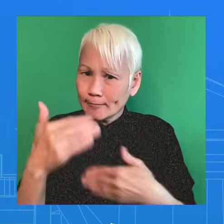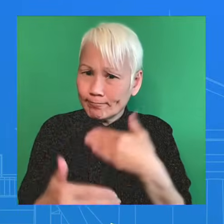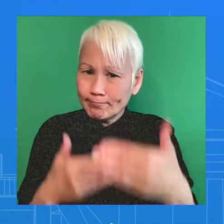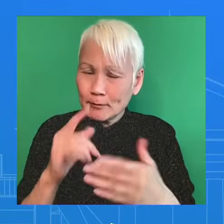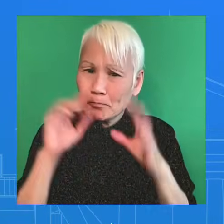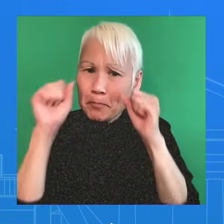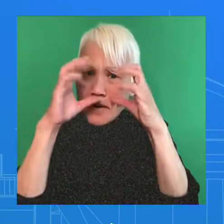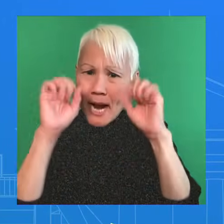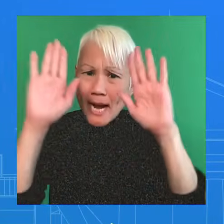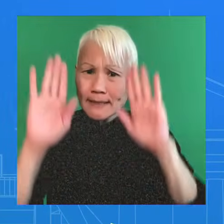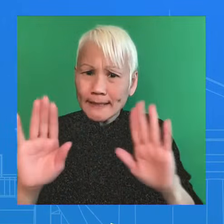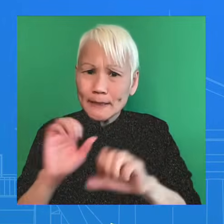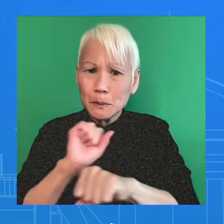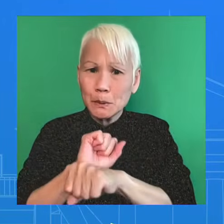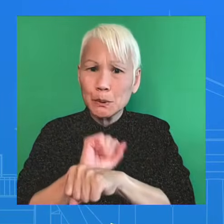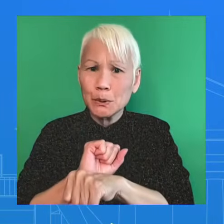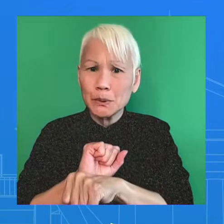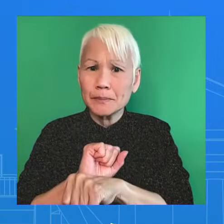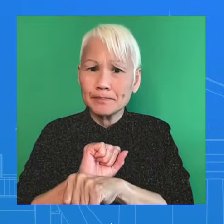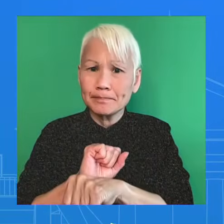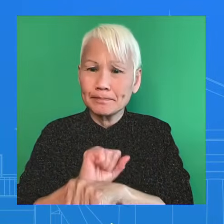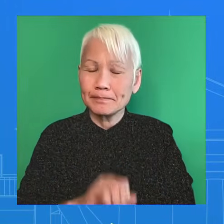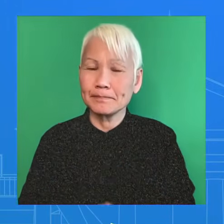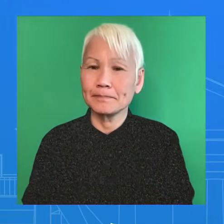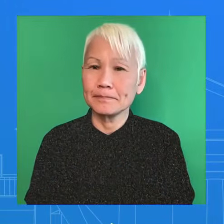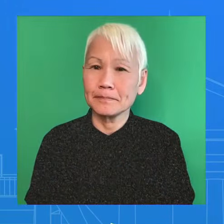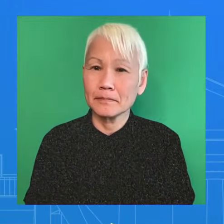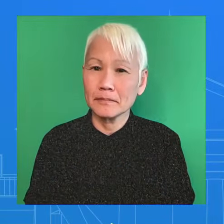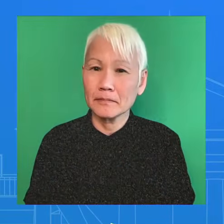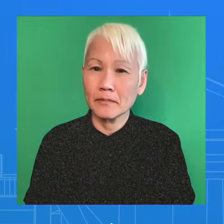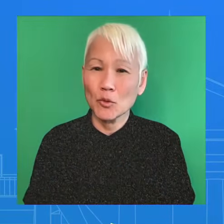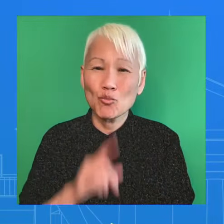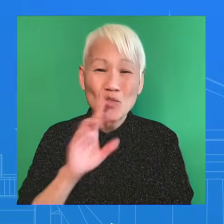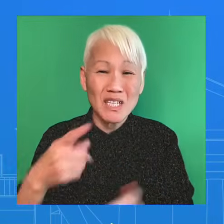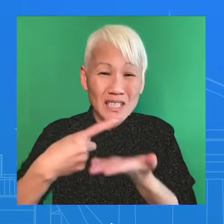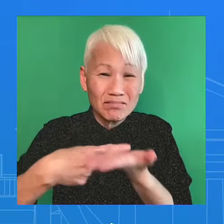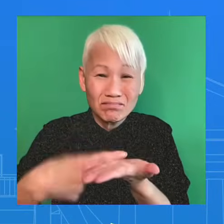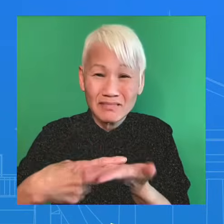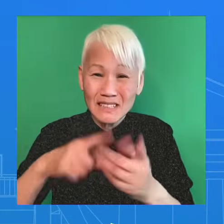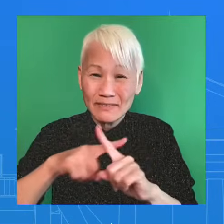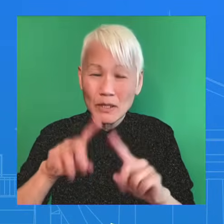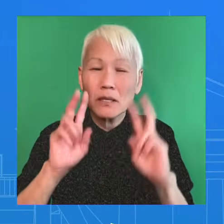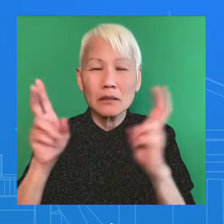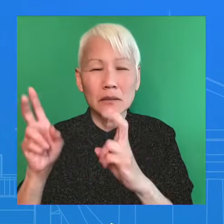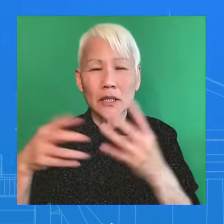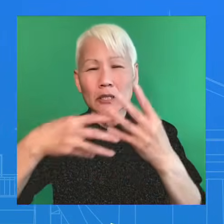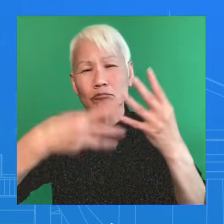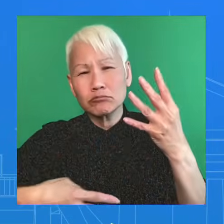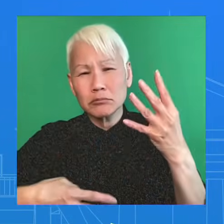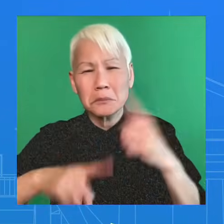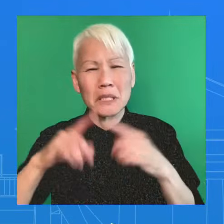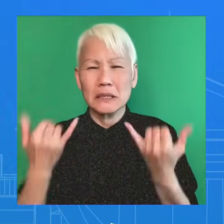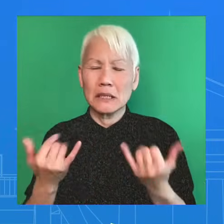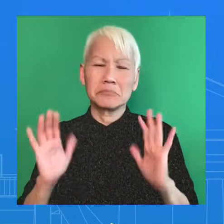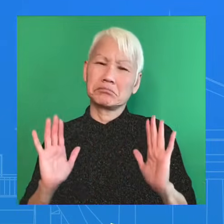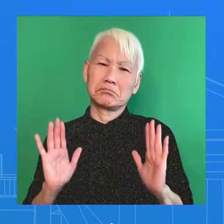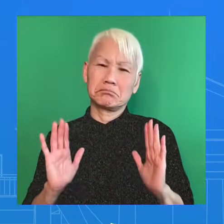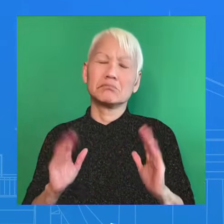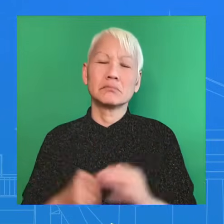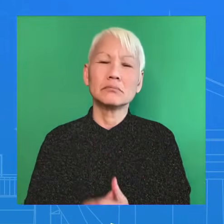I'm sure that they'll discuss a whole range of those issues. But I don't want to get ahead of that discussion. Ms. Jean-Pierre: Go ahead, Catherine. Then I'll go to the back. The Press: Thanks, Admiral. On the sonic boom situation,